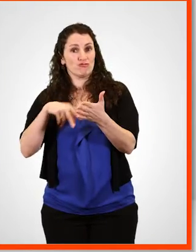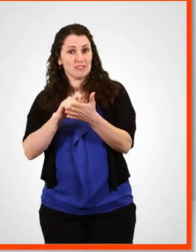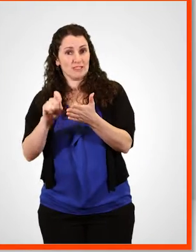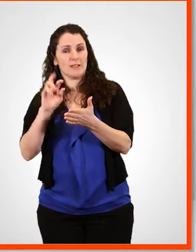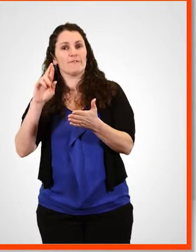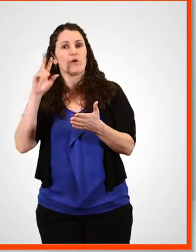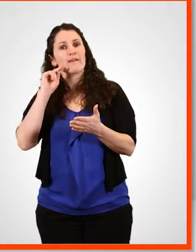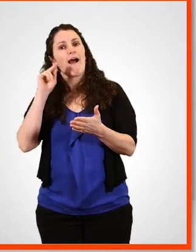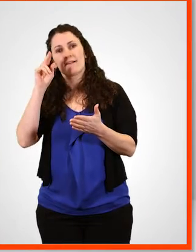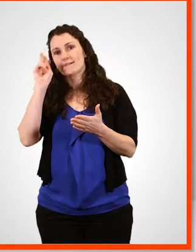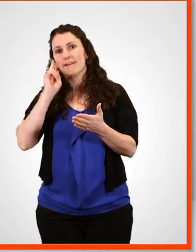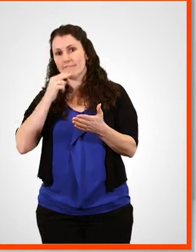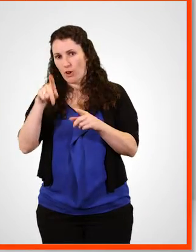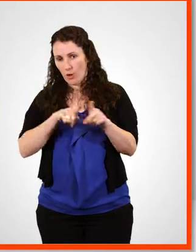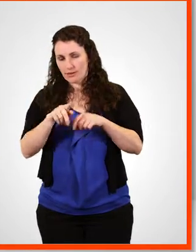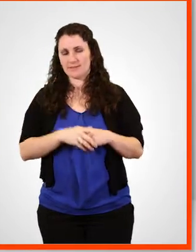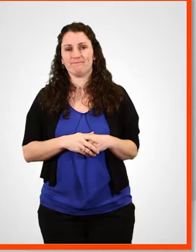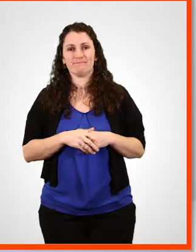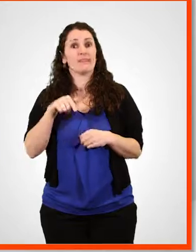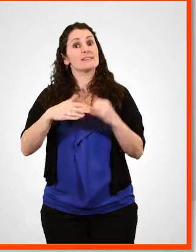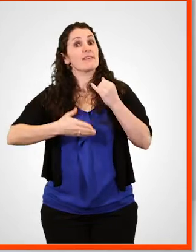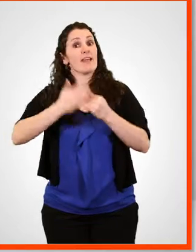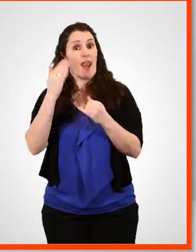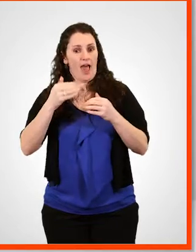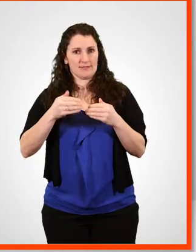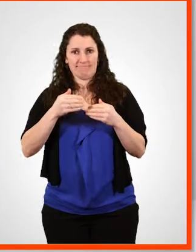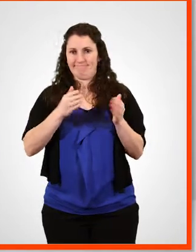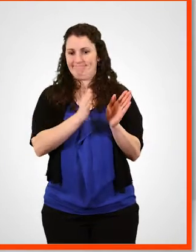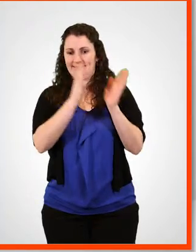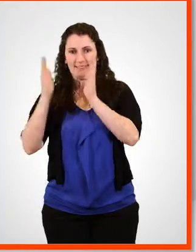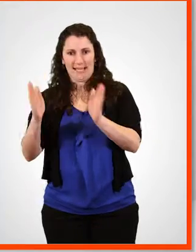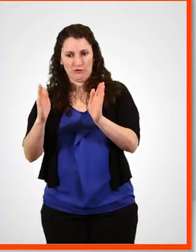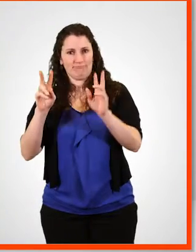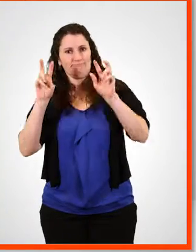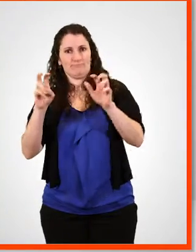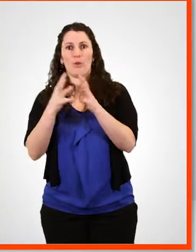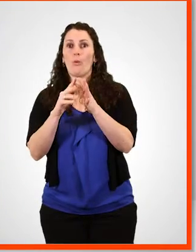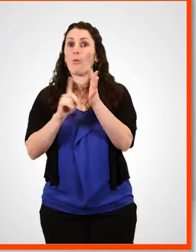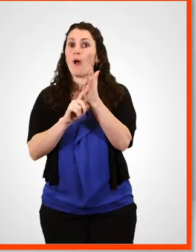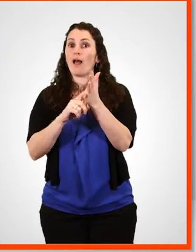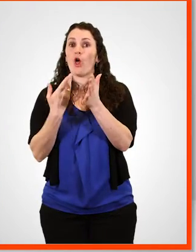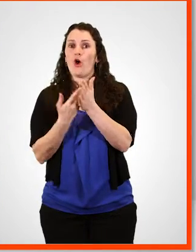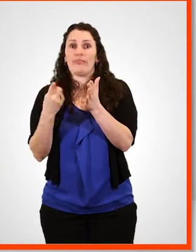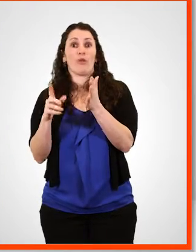We're going to pick up now with our final stage in our process, "Well on the way: The early school years".